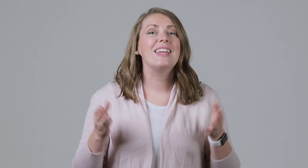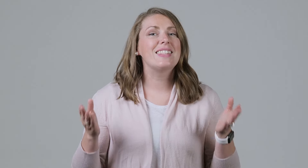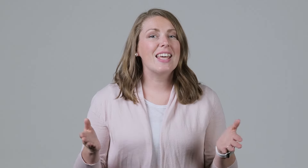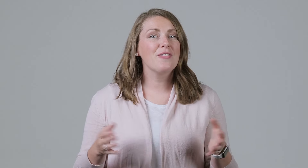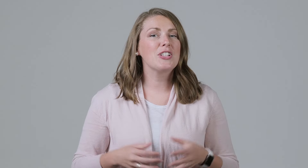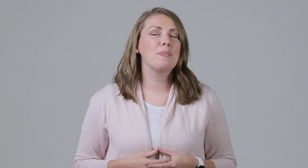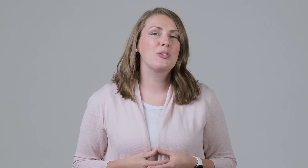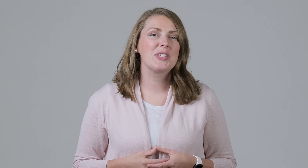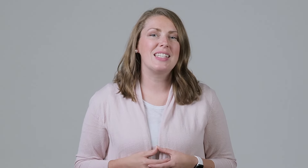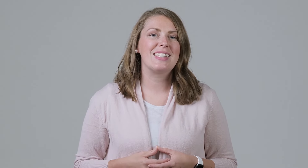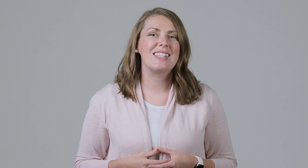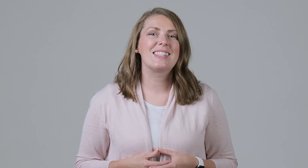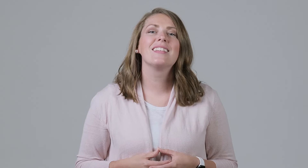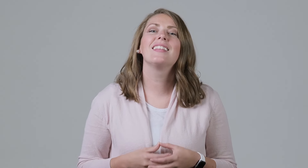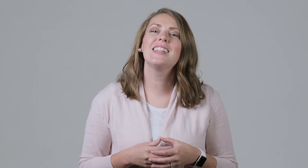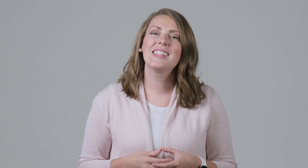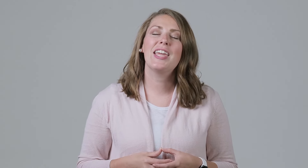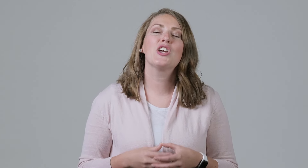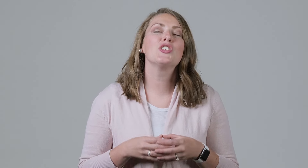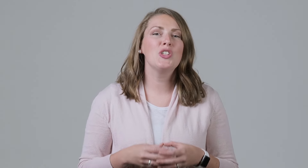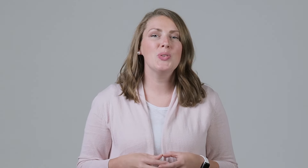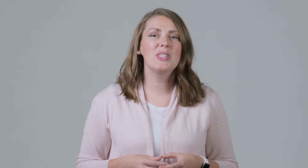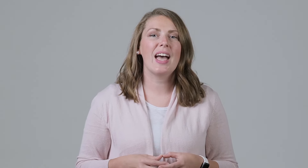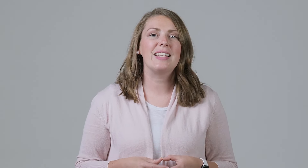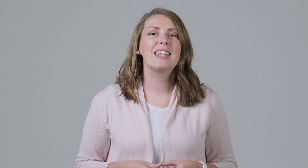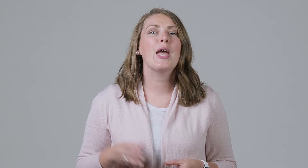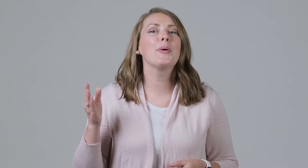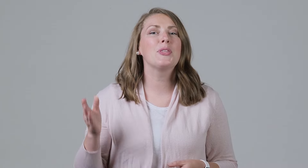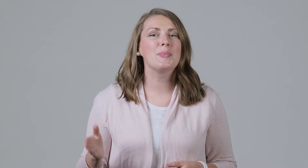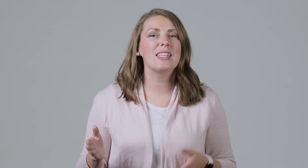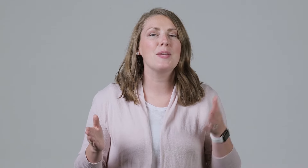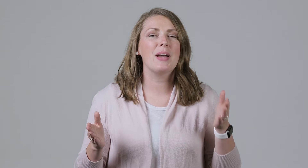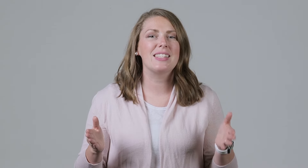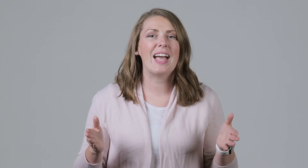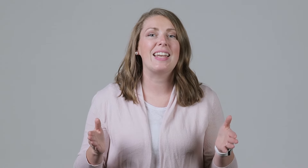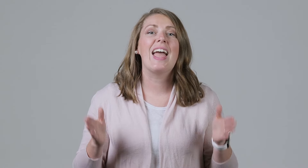Instead of our typical sentences, let's take two signs and put them side by side